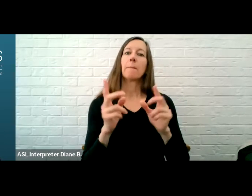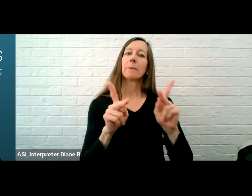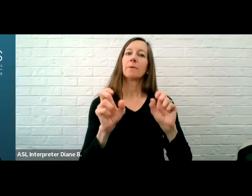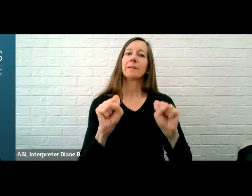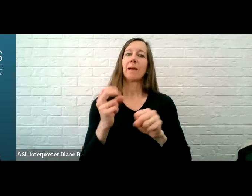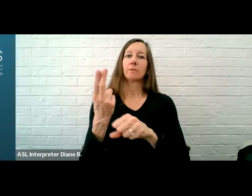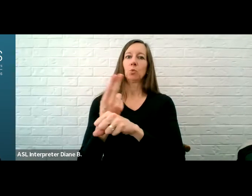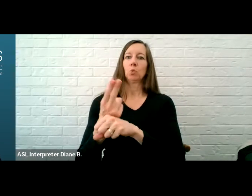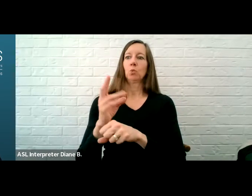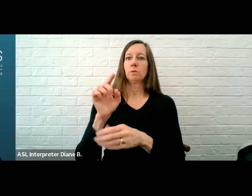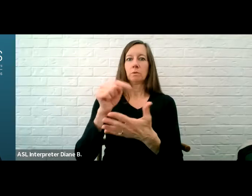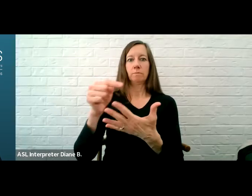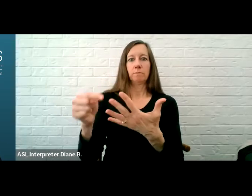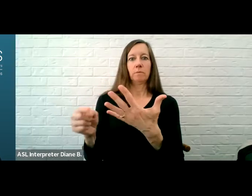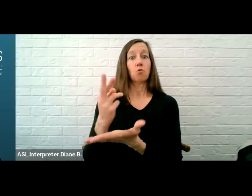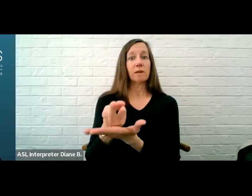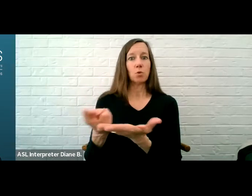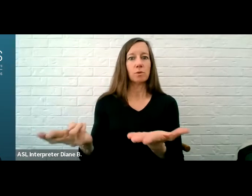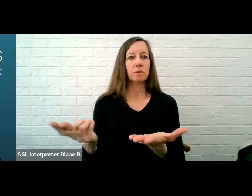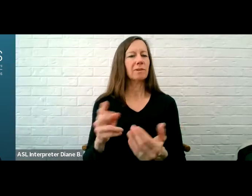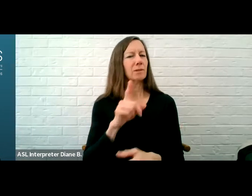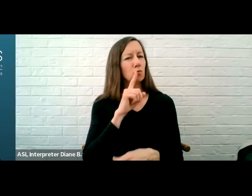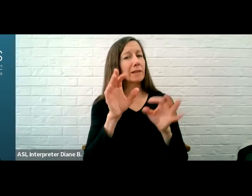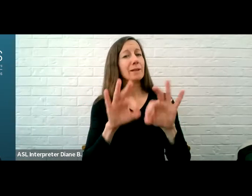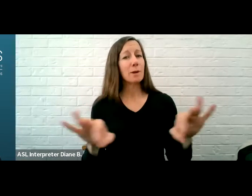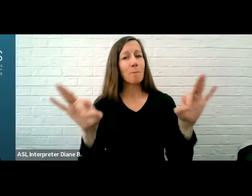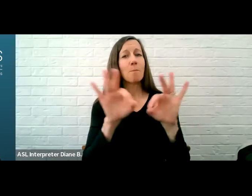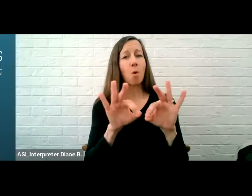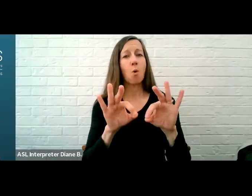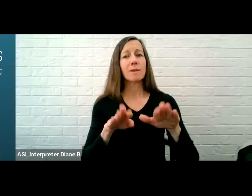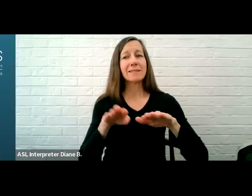this really is a an important step to build relationships across the